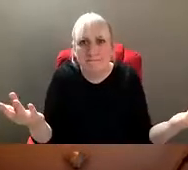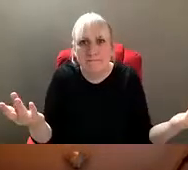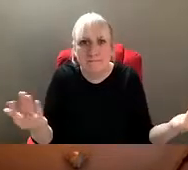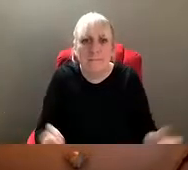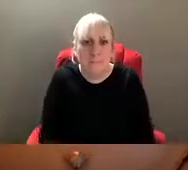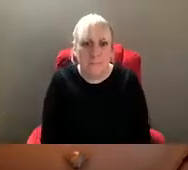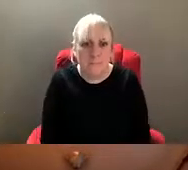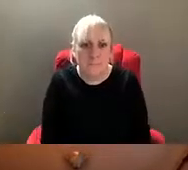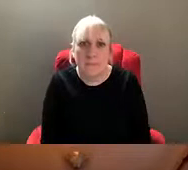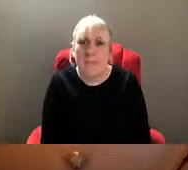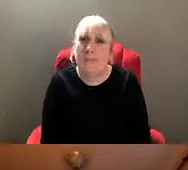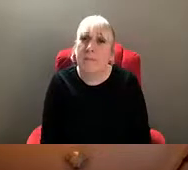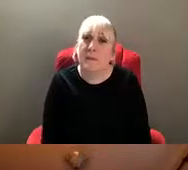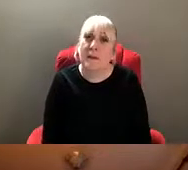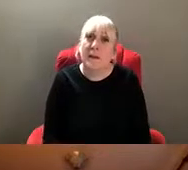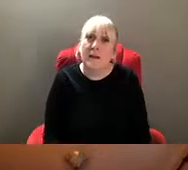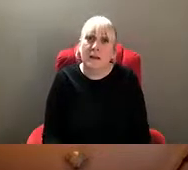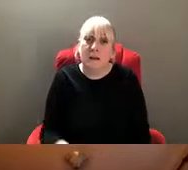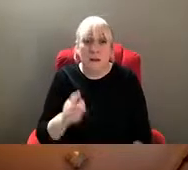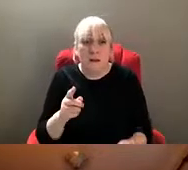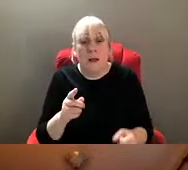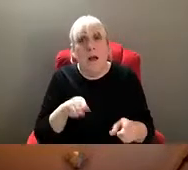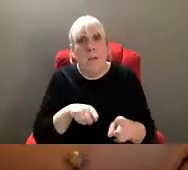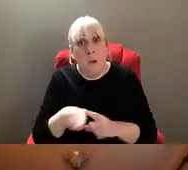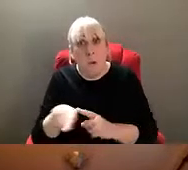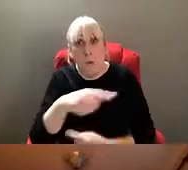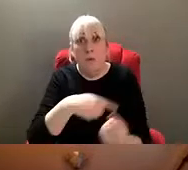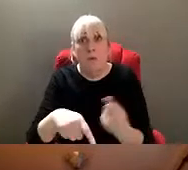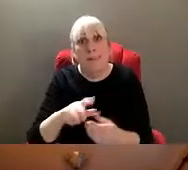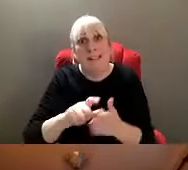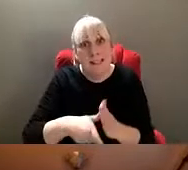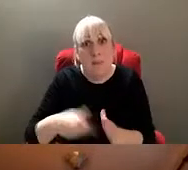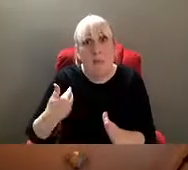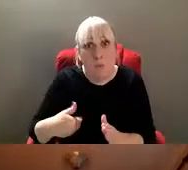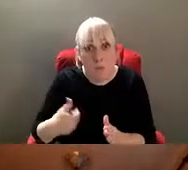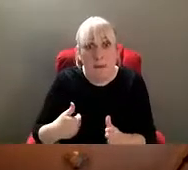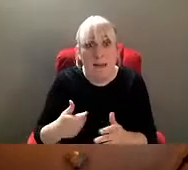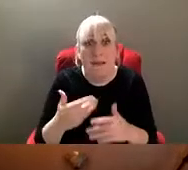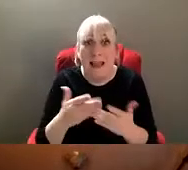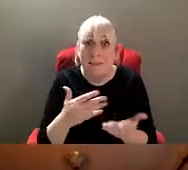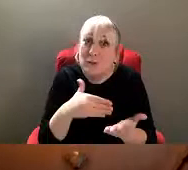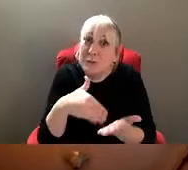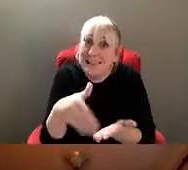affects the climate change so most of them have to sell gold the only asset that they have but we